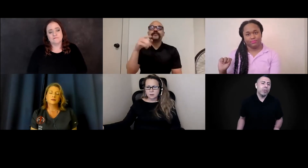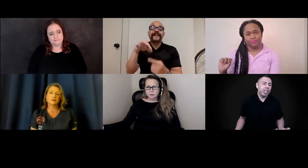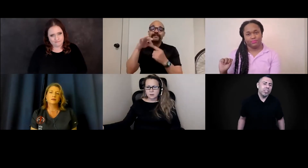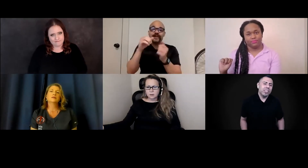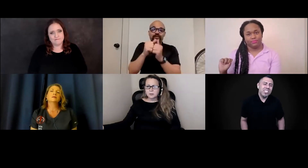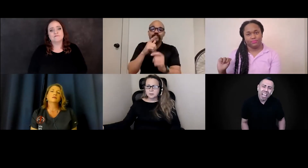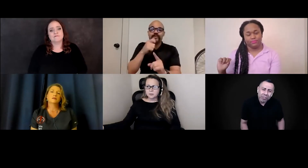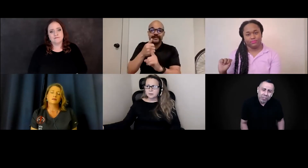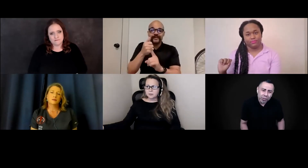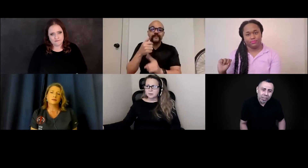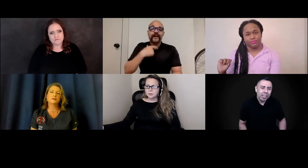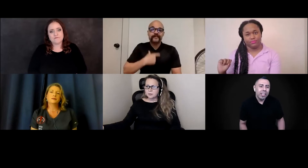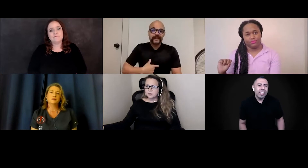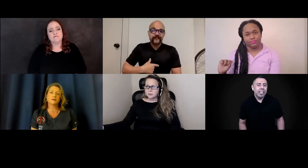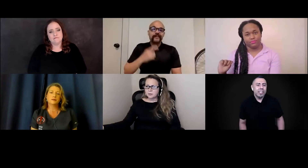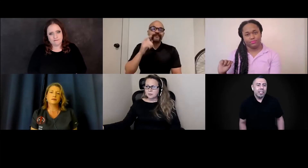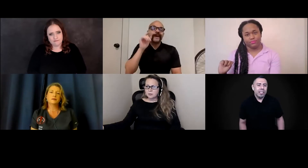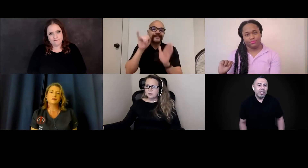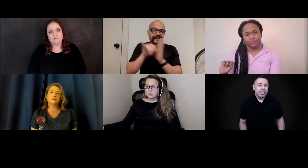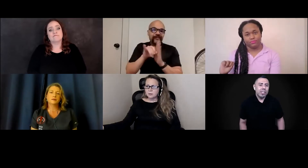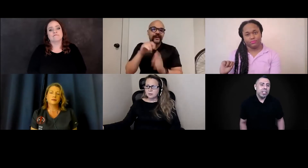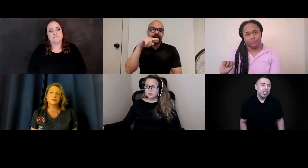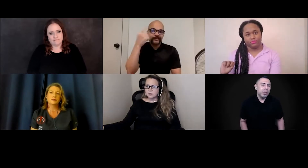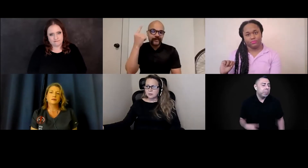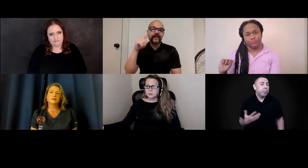They have to have a range. They have to.